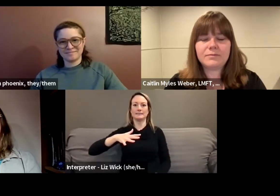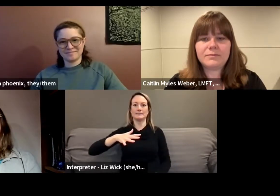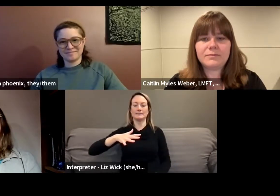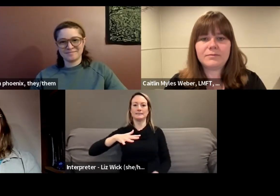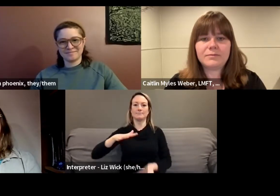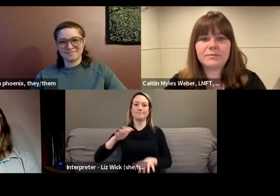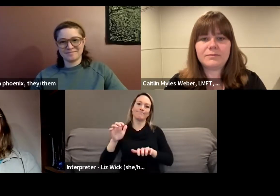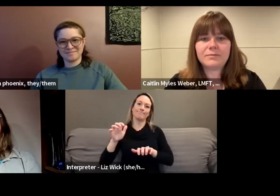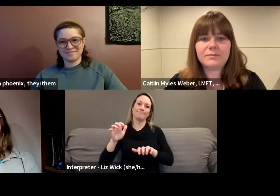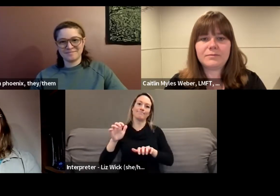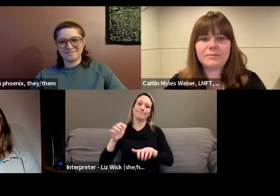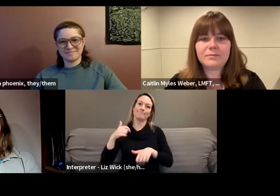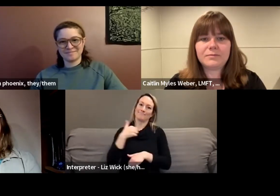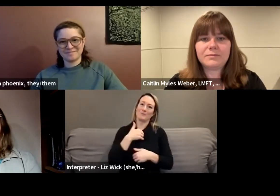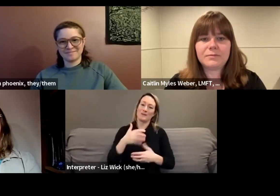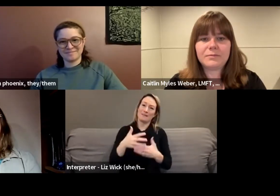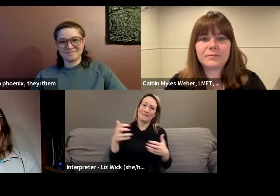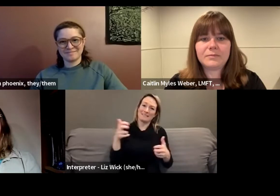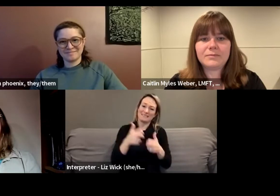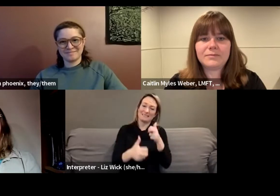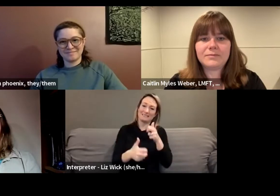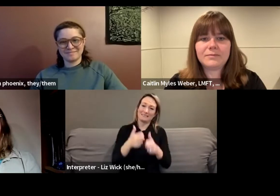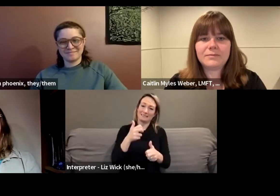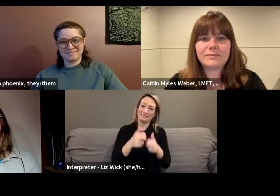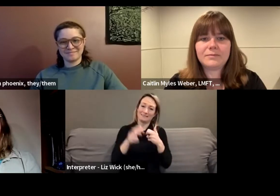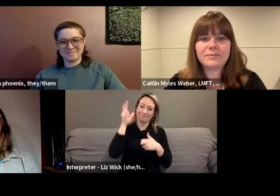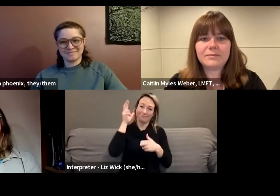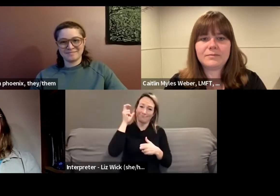We're having a lot of problems hearing much of anything.